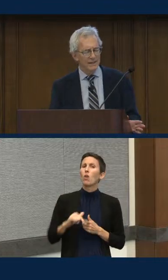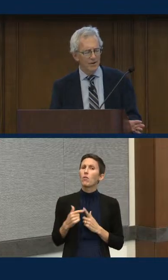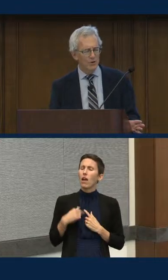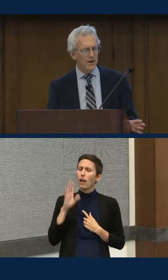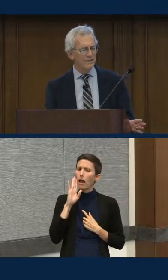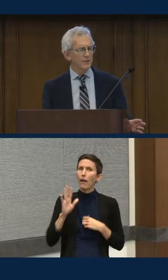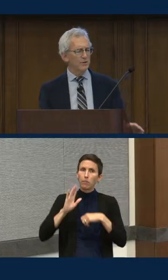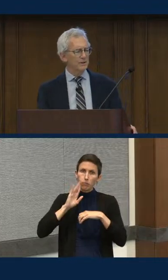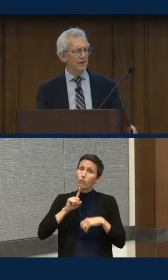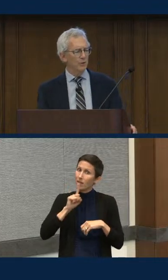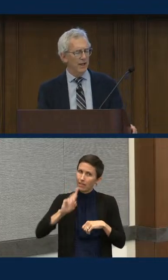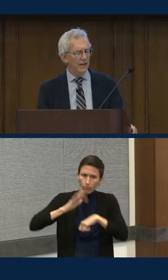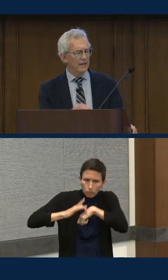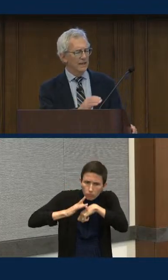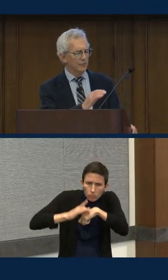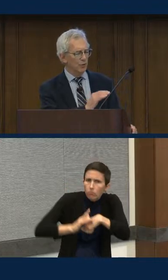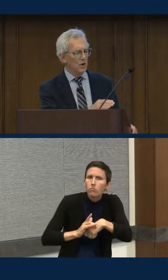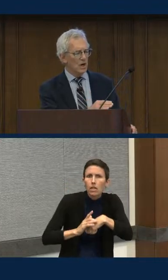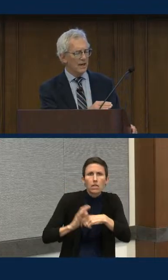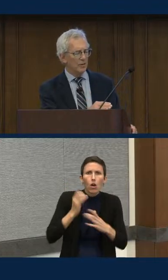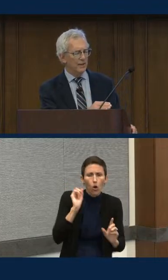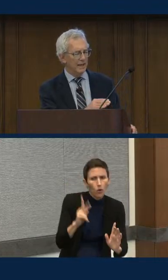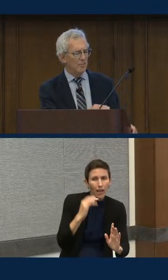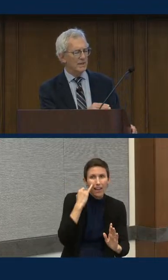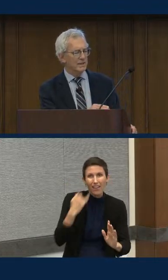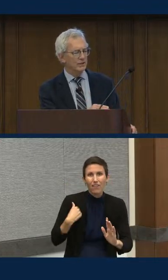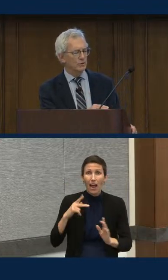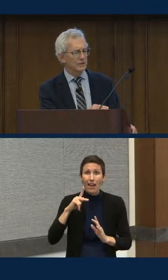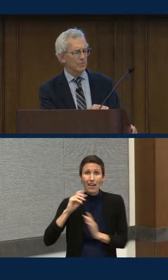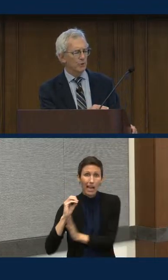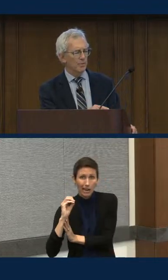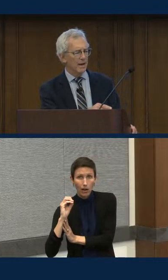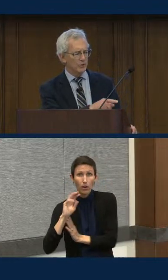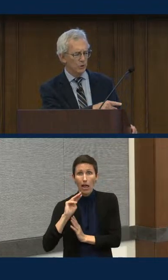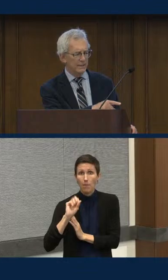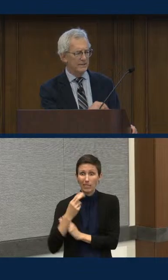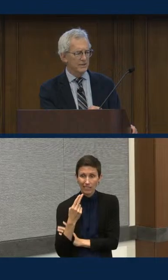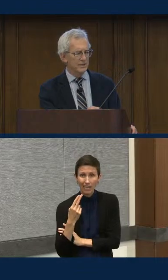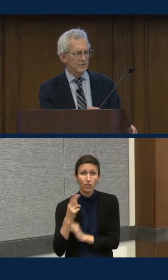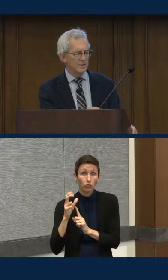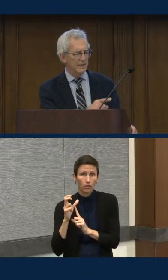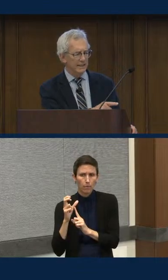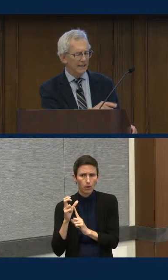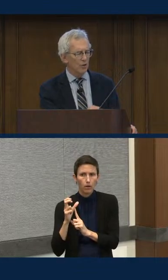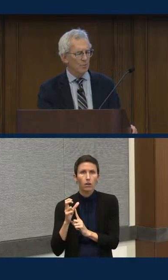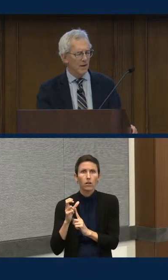understand, okay, if you knock out the MSH receptor in a mouse